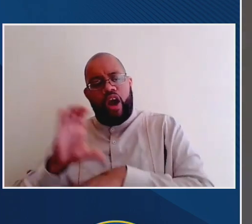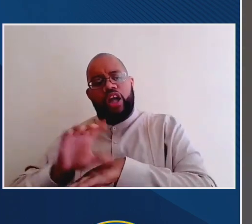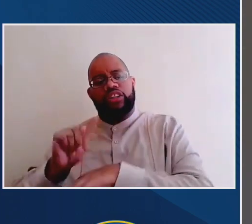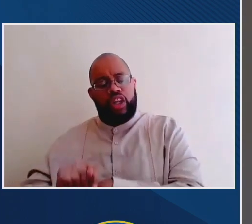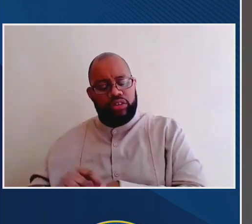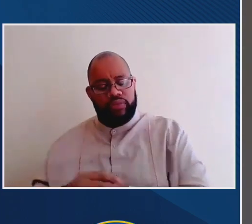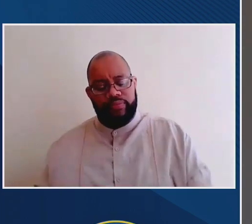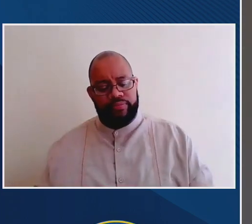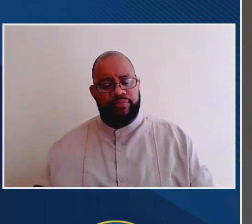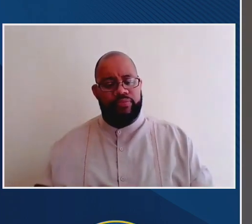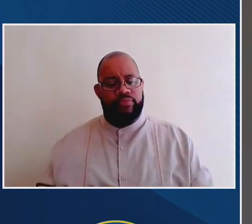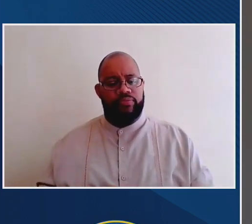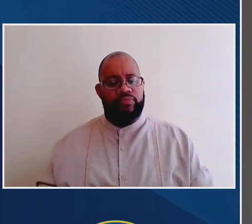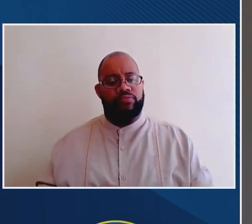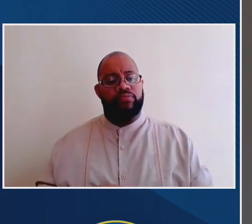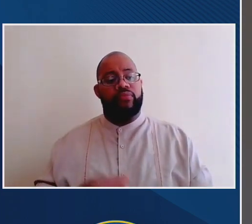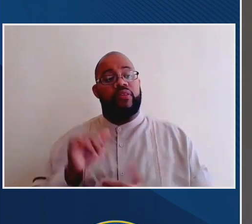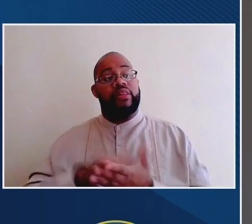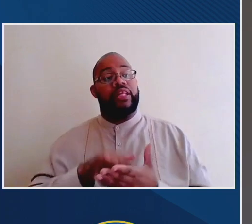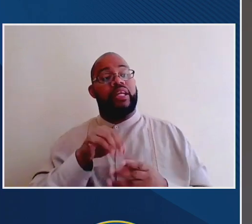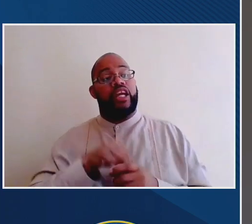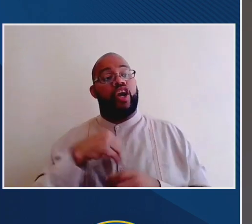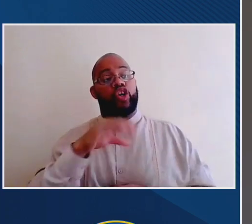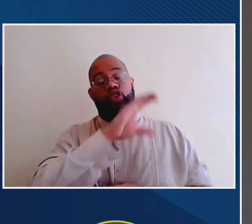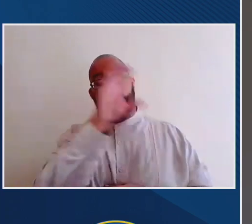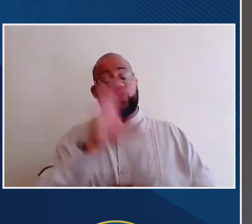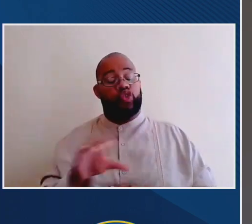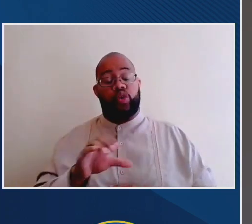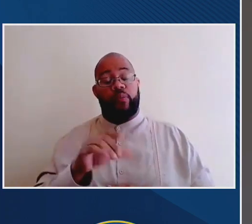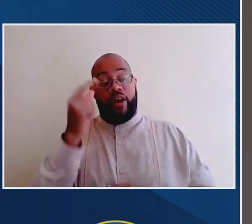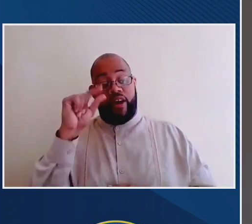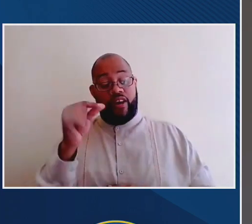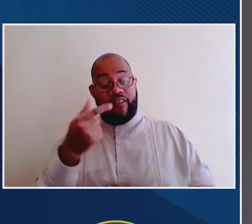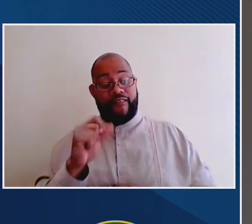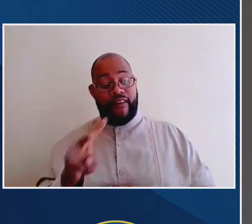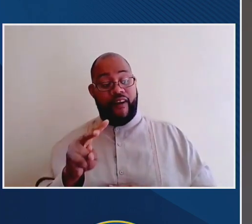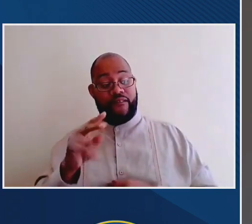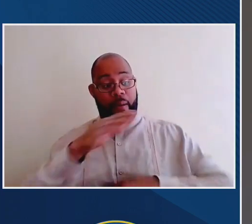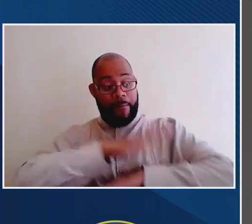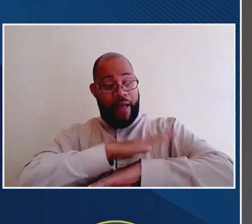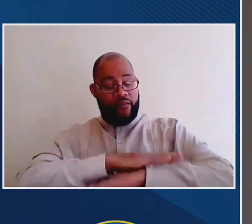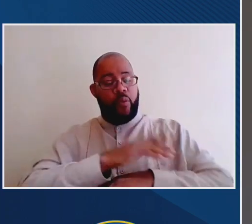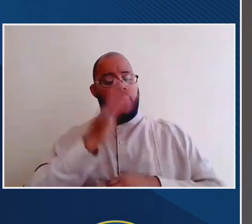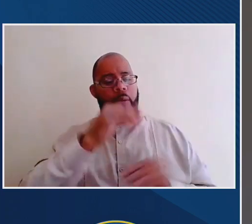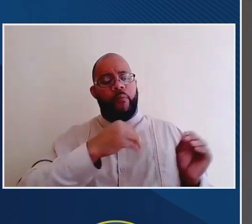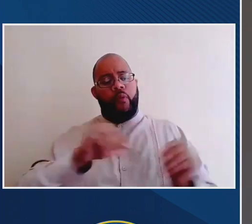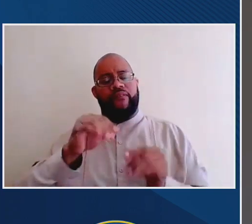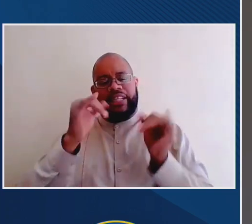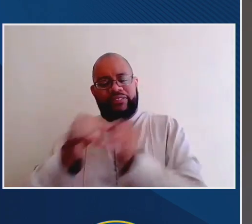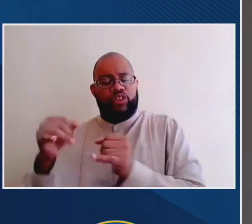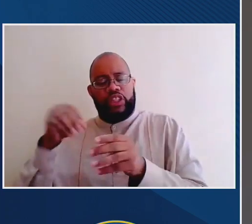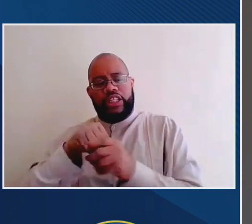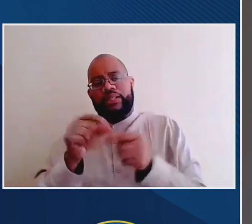To achieve this within our zoom.gov platform, the facilitators will move individuals into breakout rooms within the